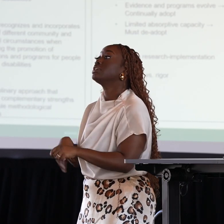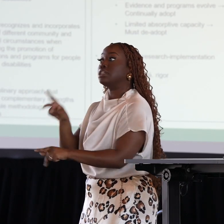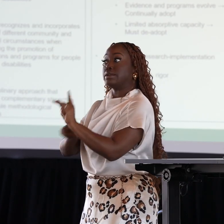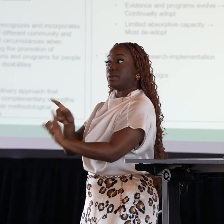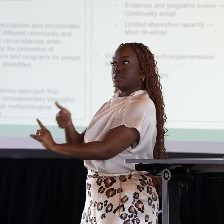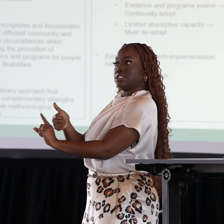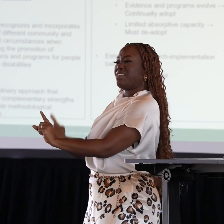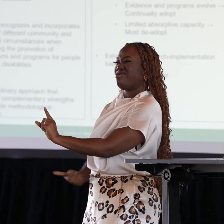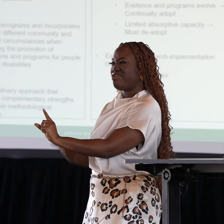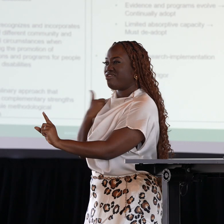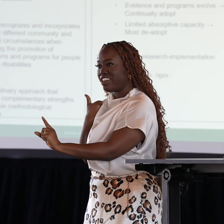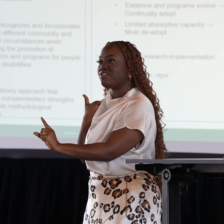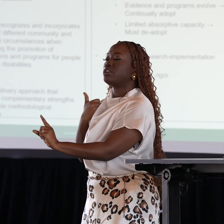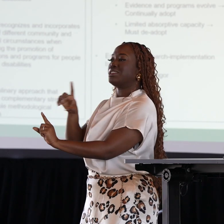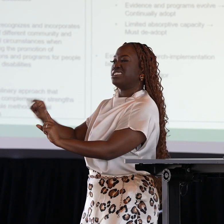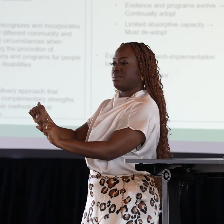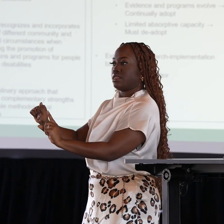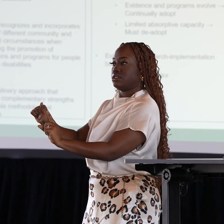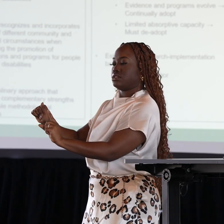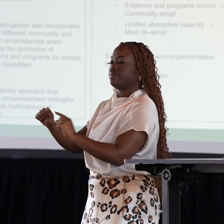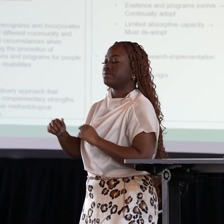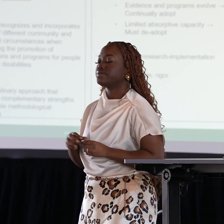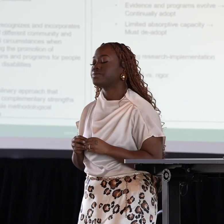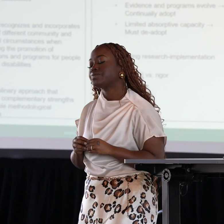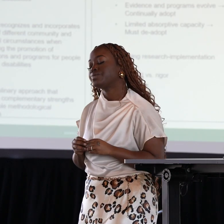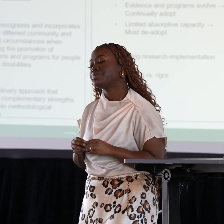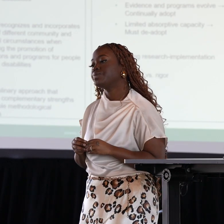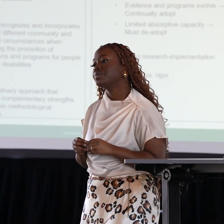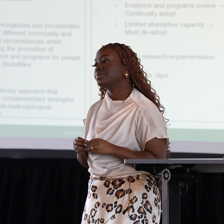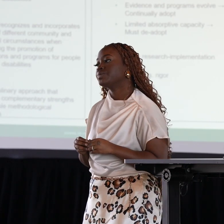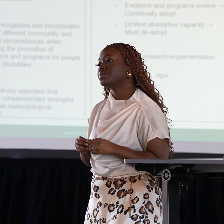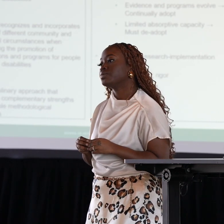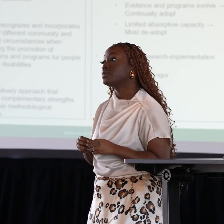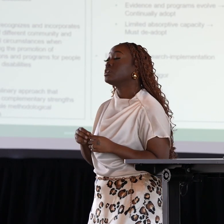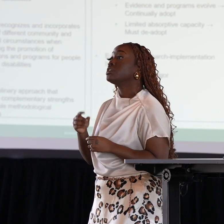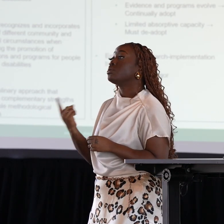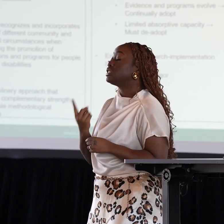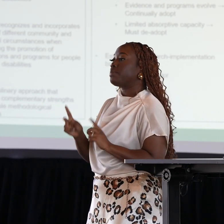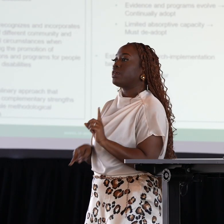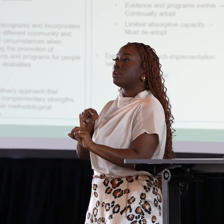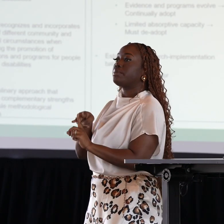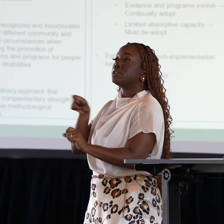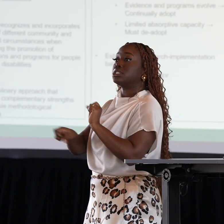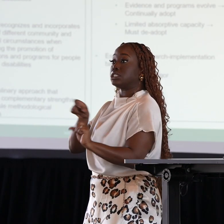living with people living with disabilities. And this is something that implementation science does particularly well.